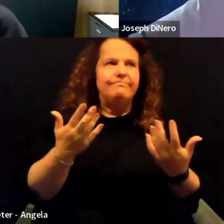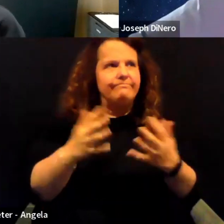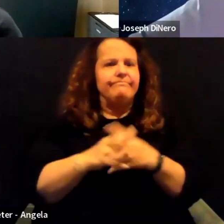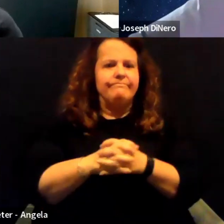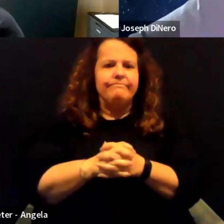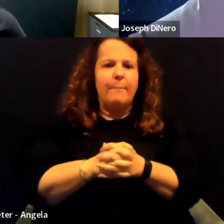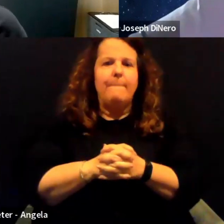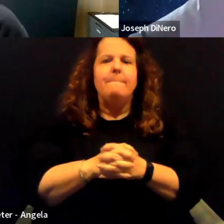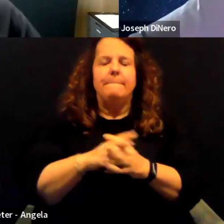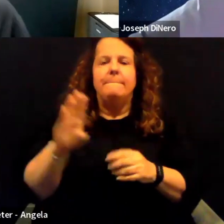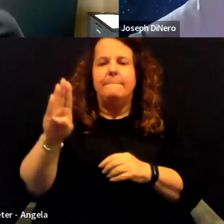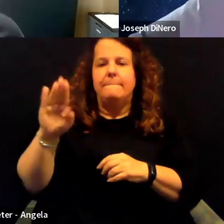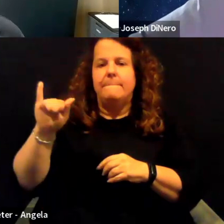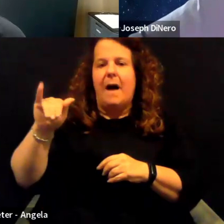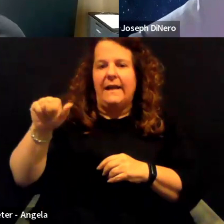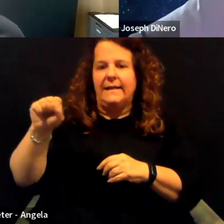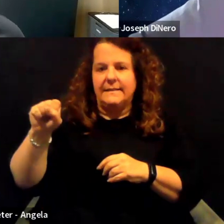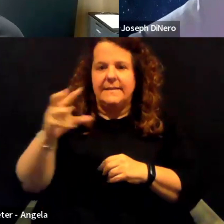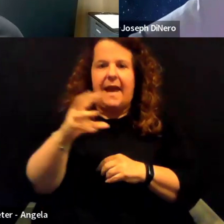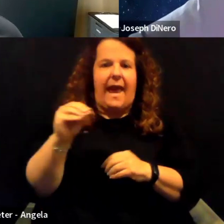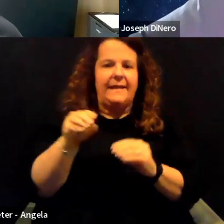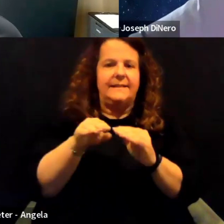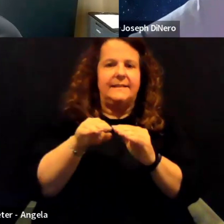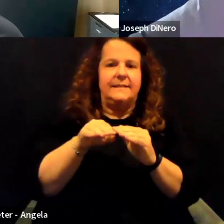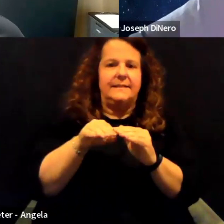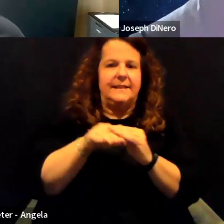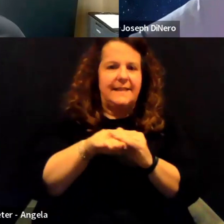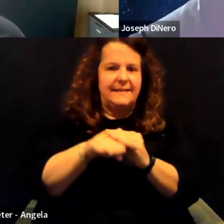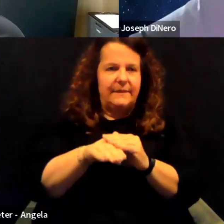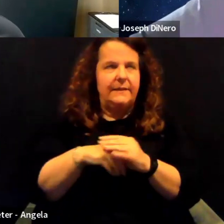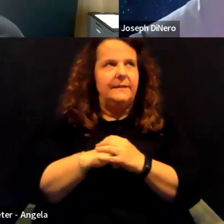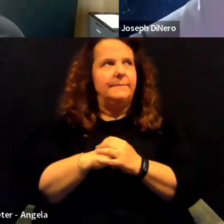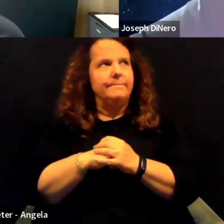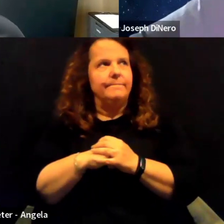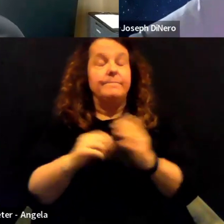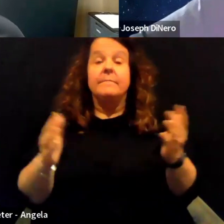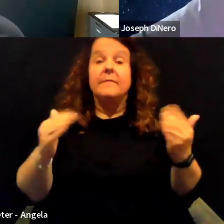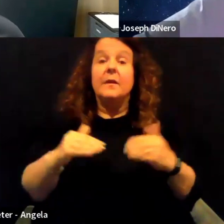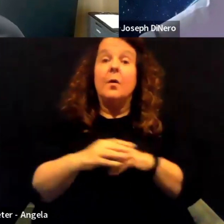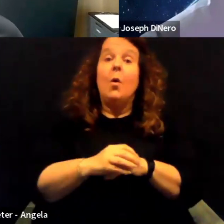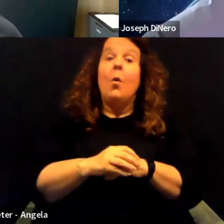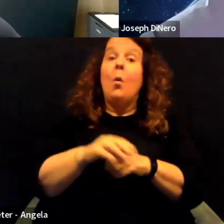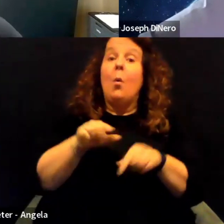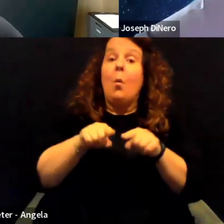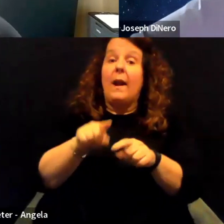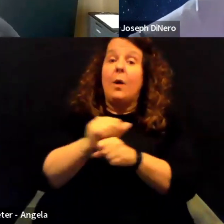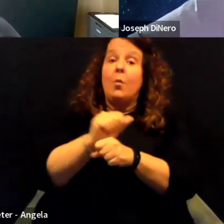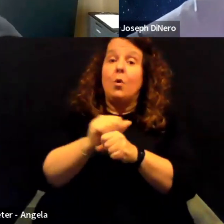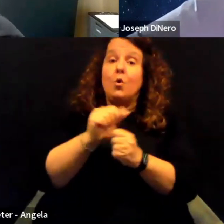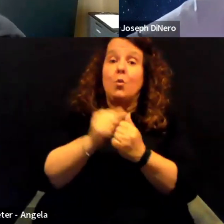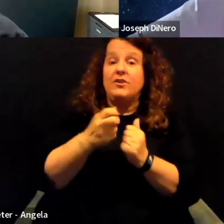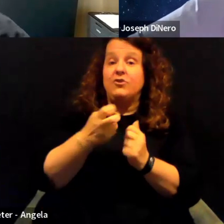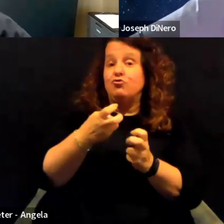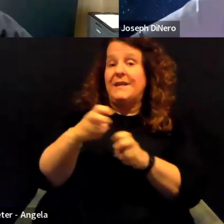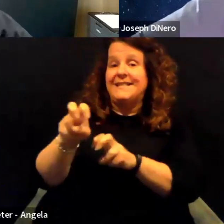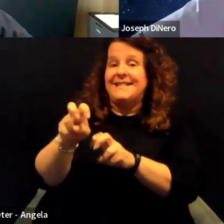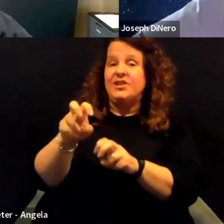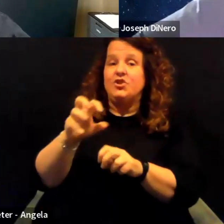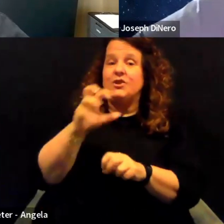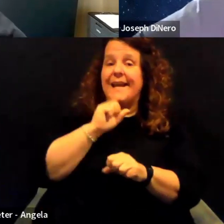when I work with transitions to students, so we're talking about the challenges, but how